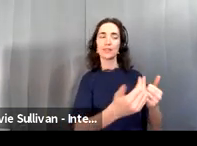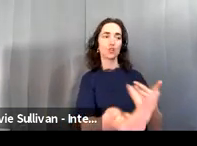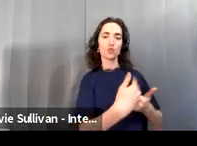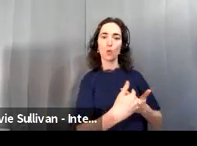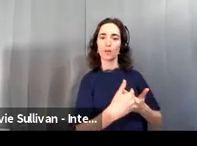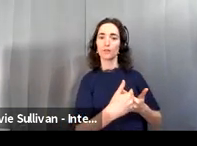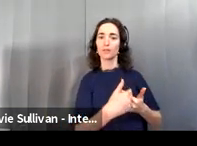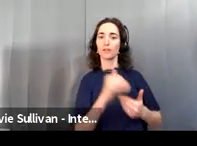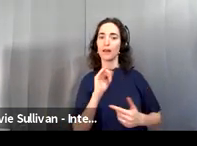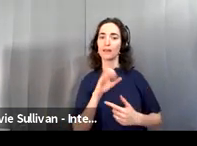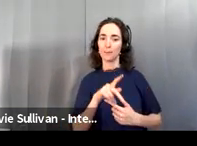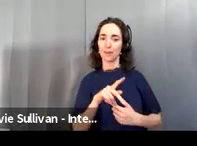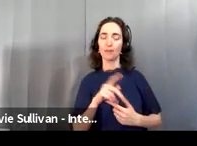transition.